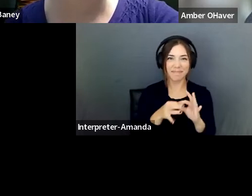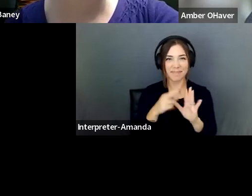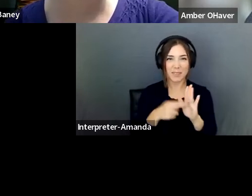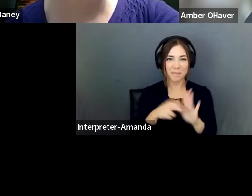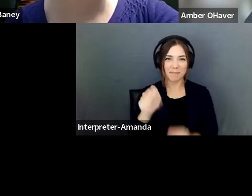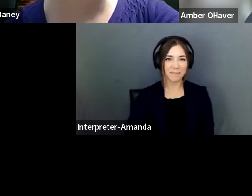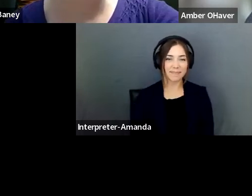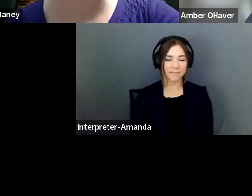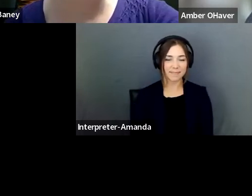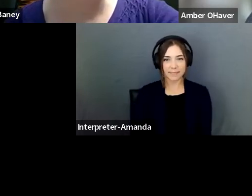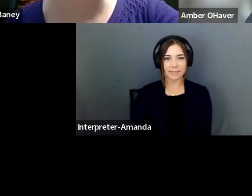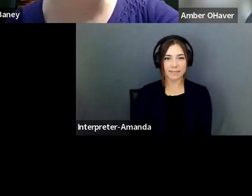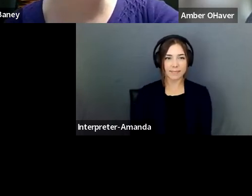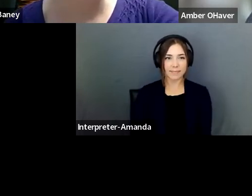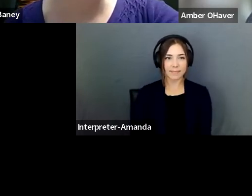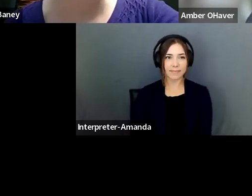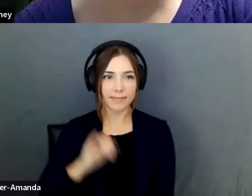I'll follow-up on one other thing.